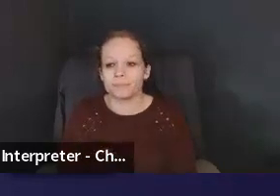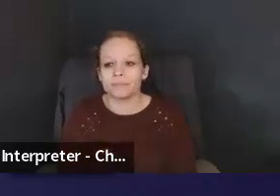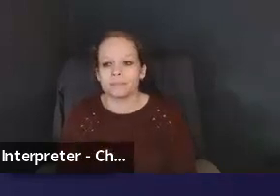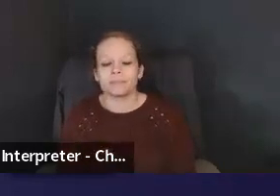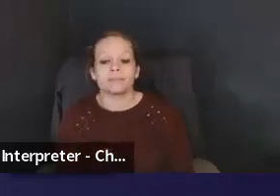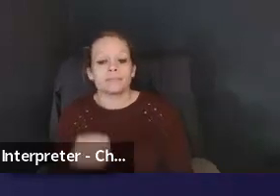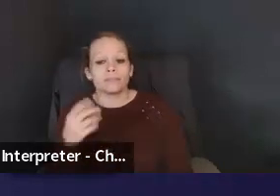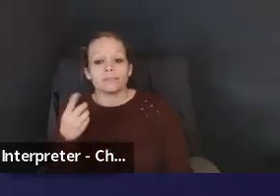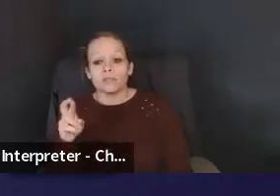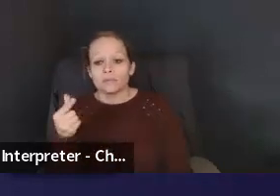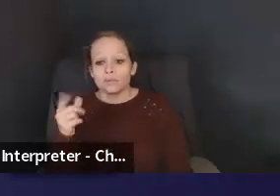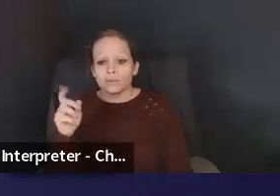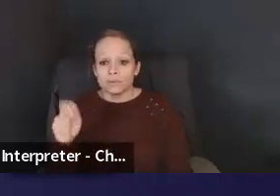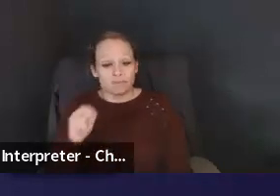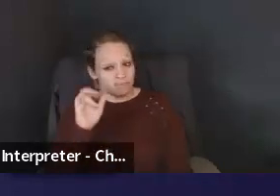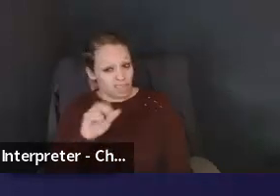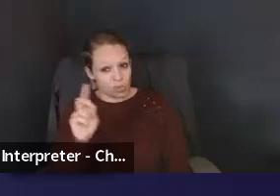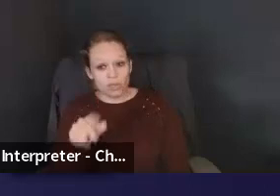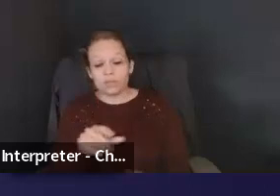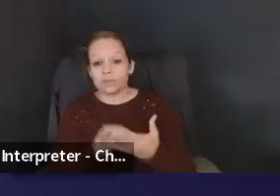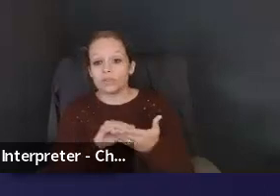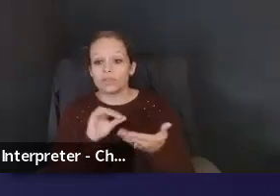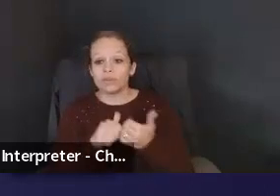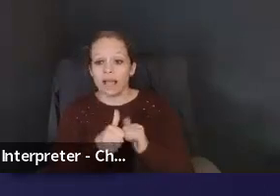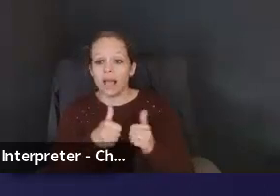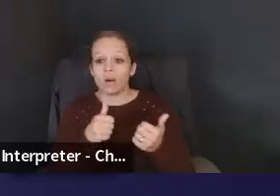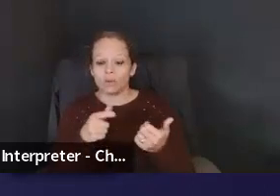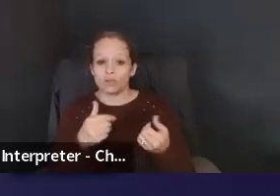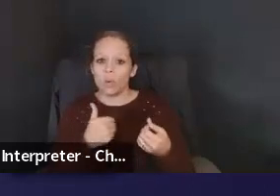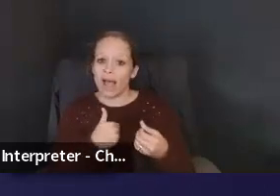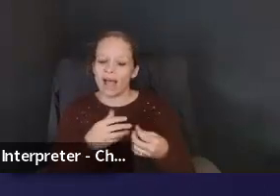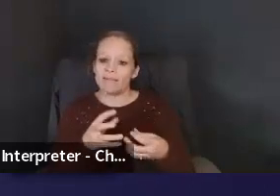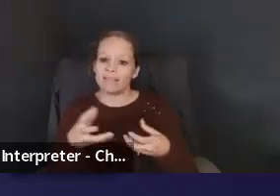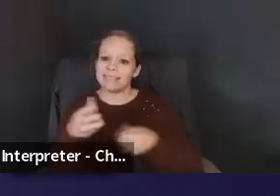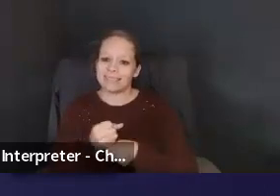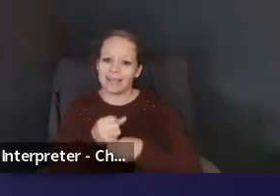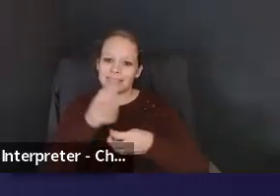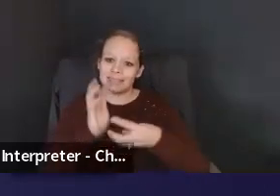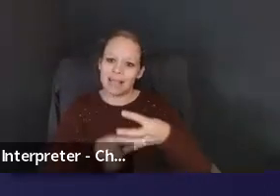to put information in concise tables because you have to make it within the font that they